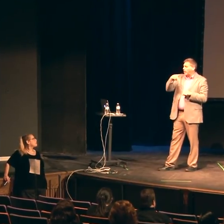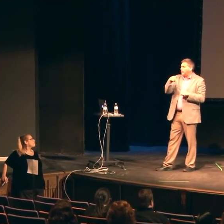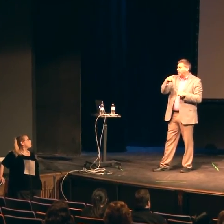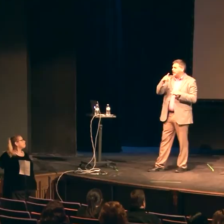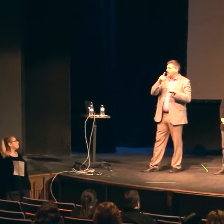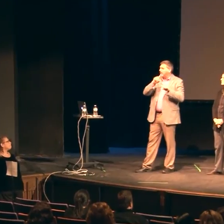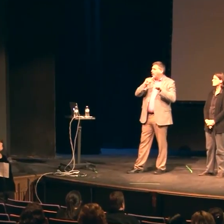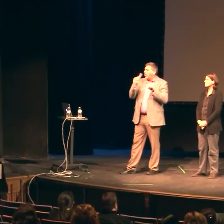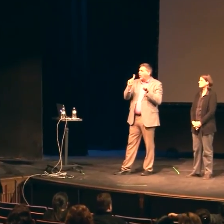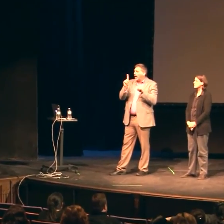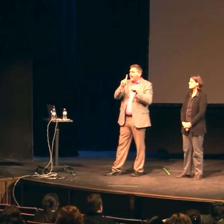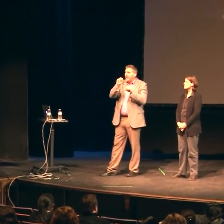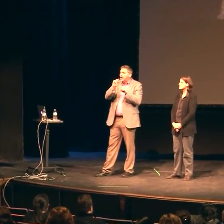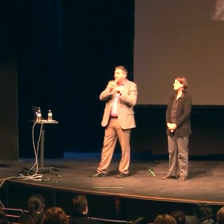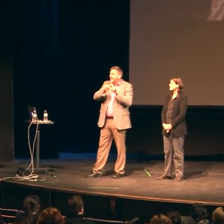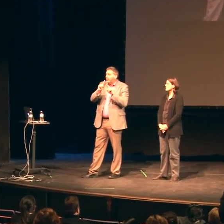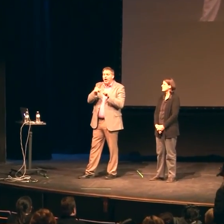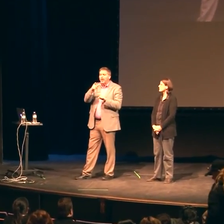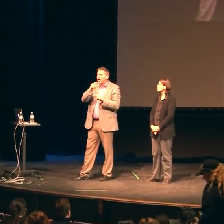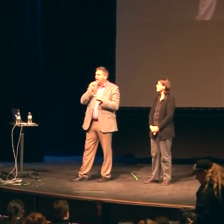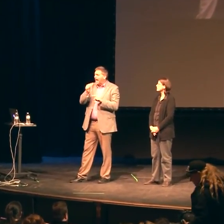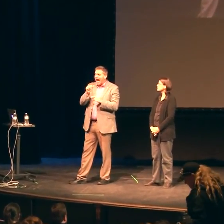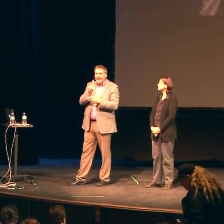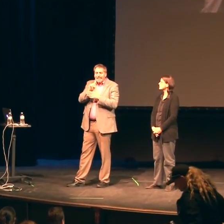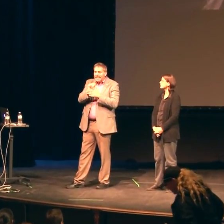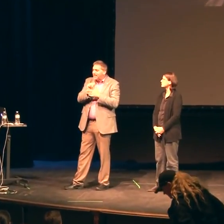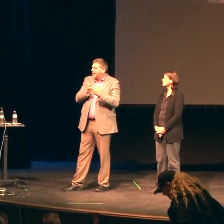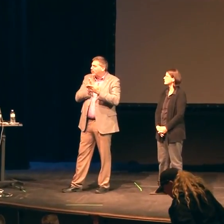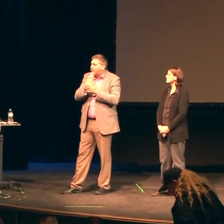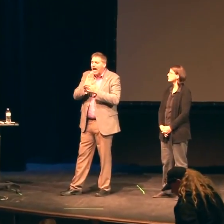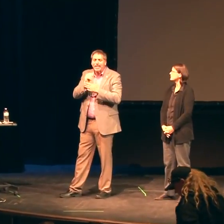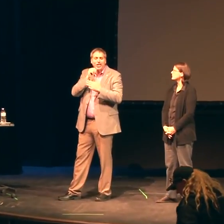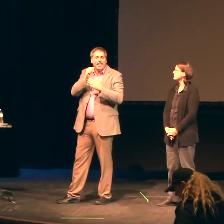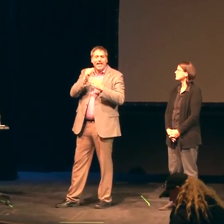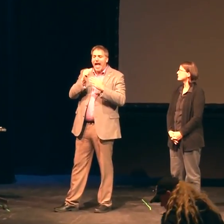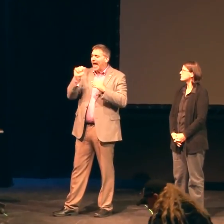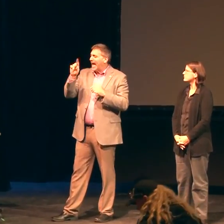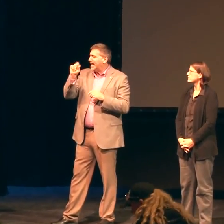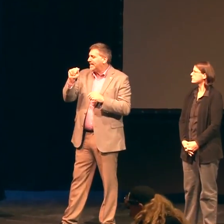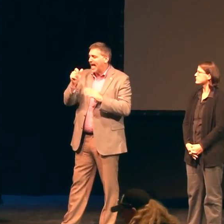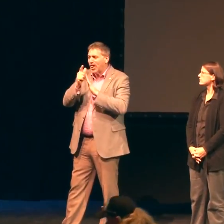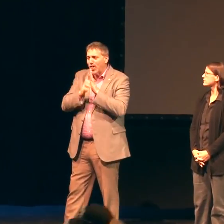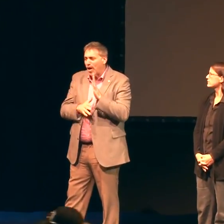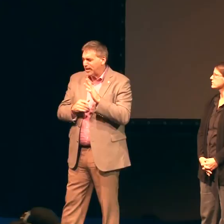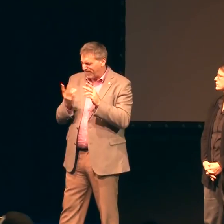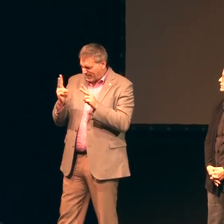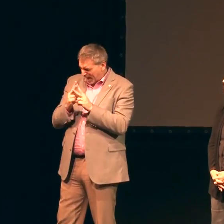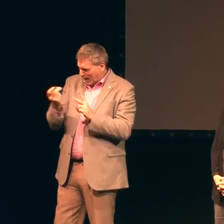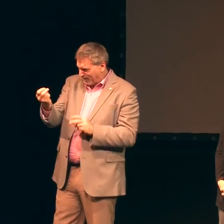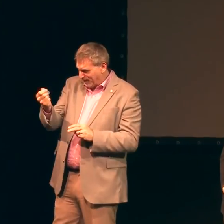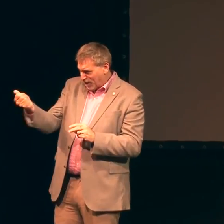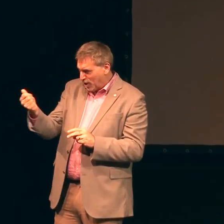lawyers work in corporations where they're not in disability rights, they're not in Americans with